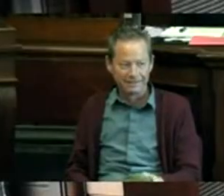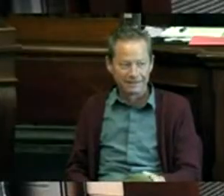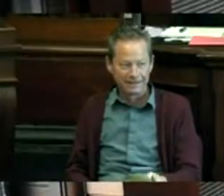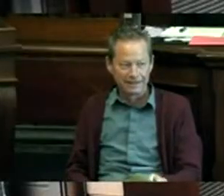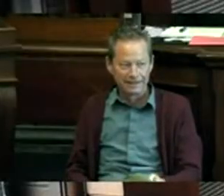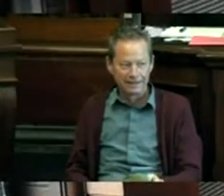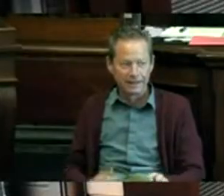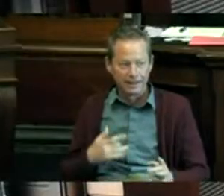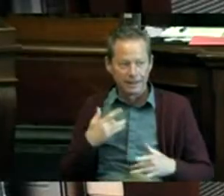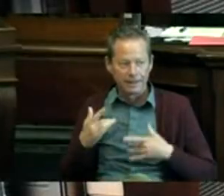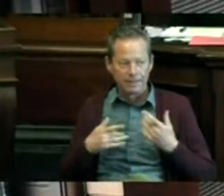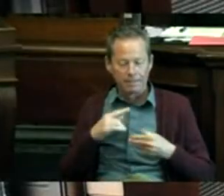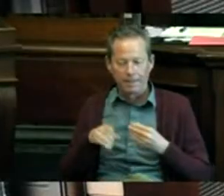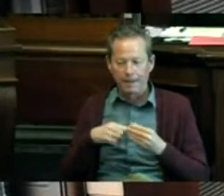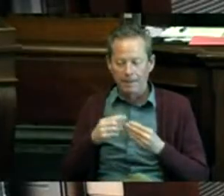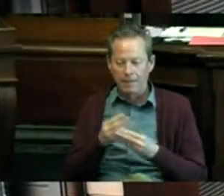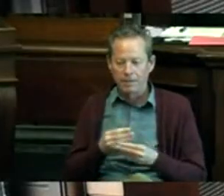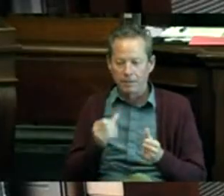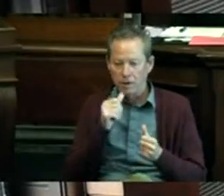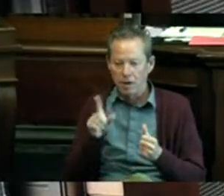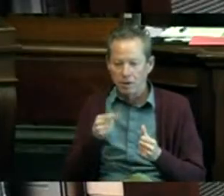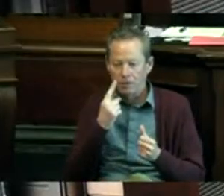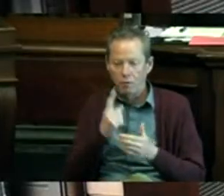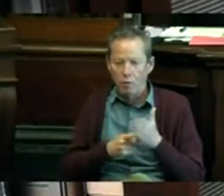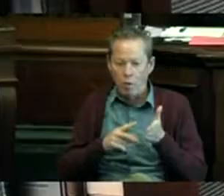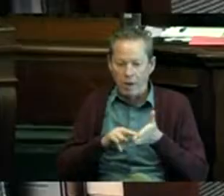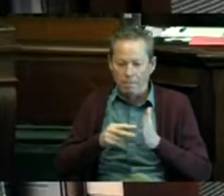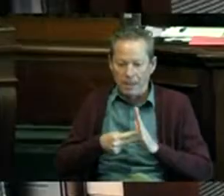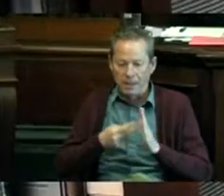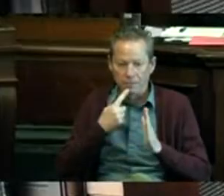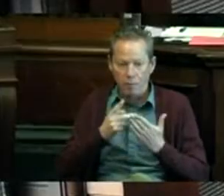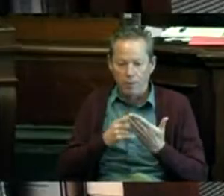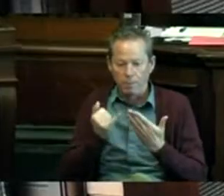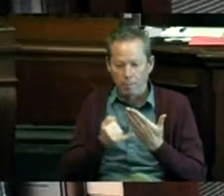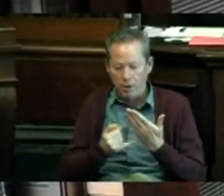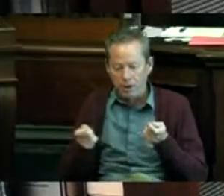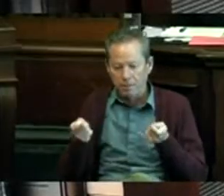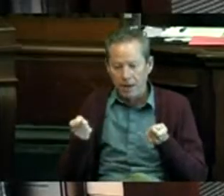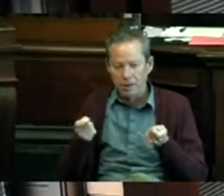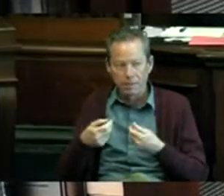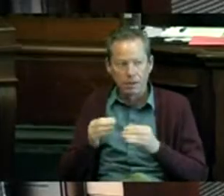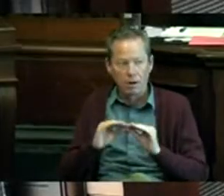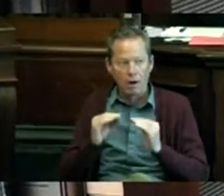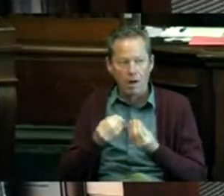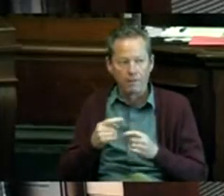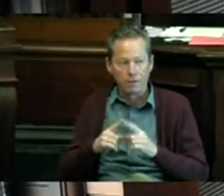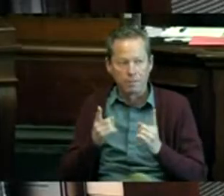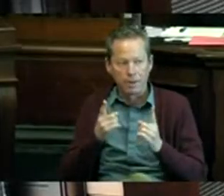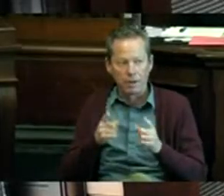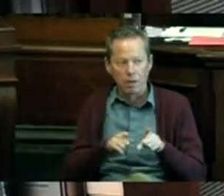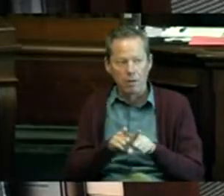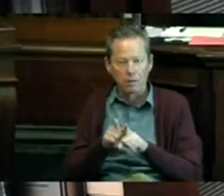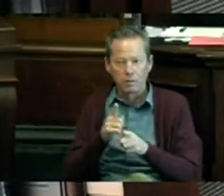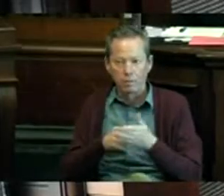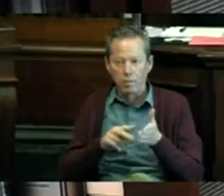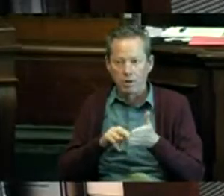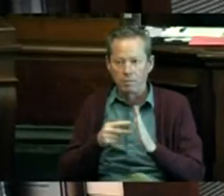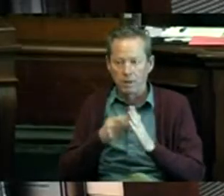for just bring the mic a little closer to you. Sure. I'm excited about this solution, not just